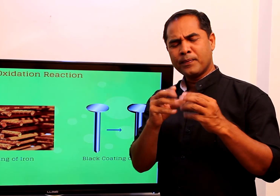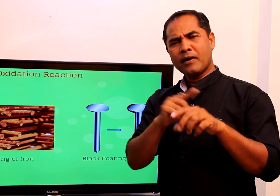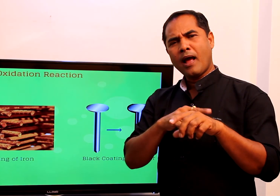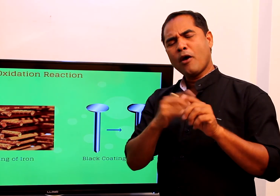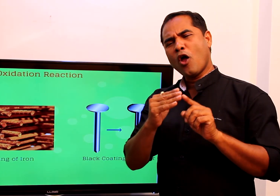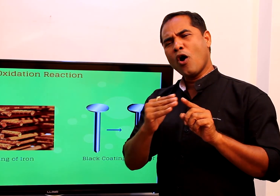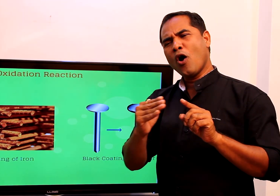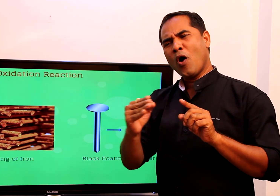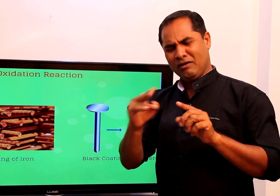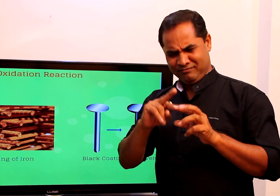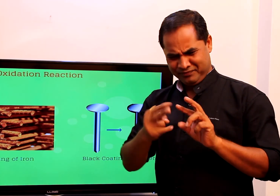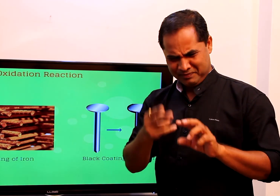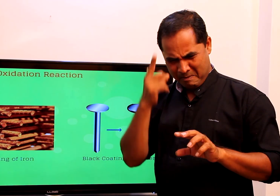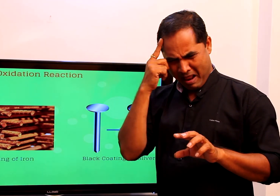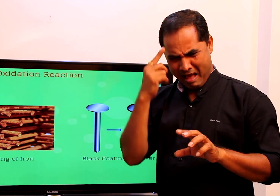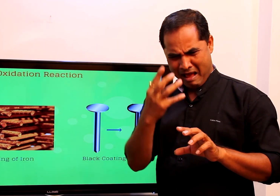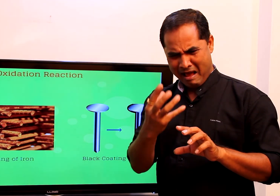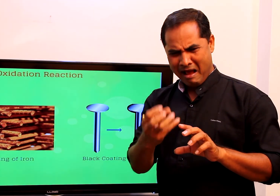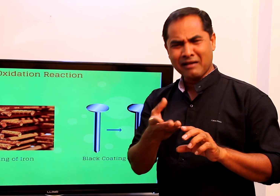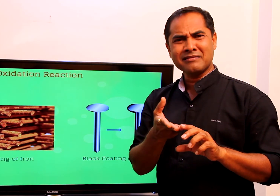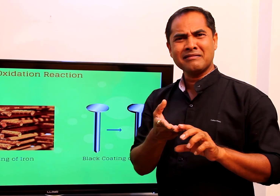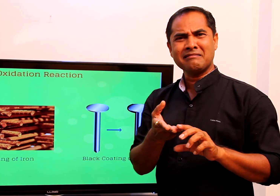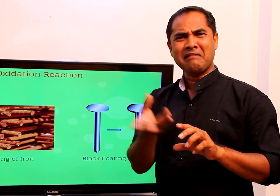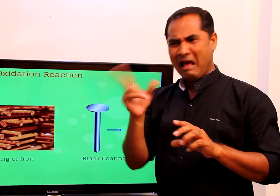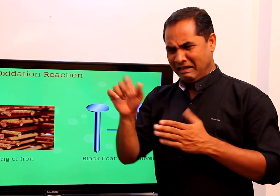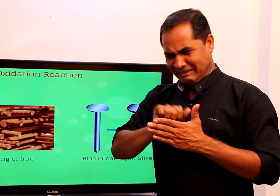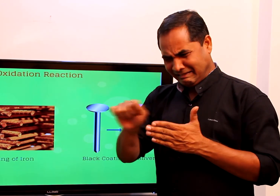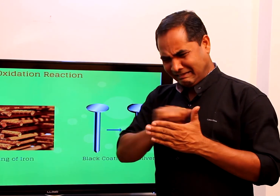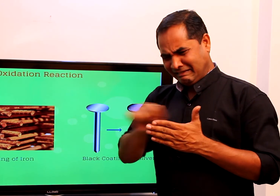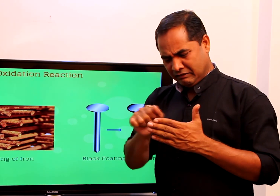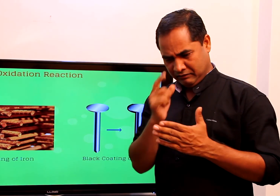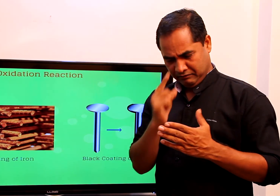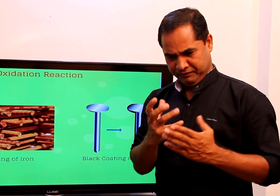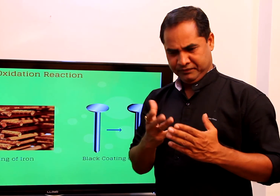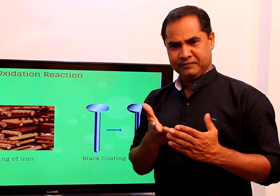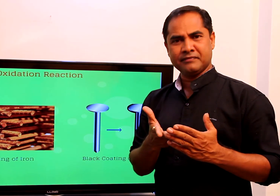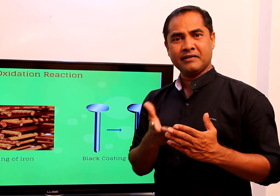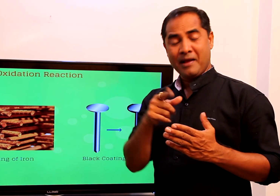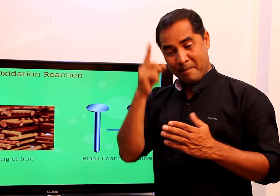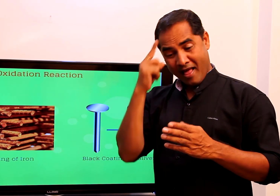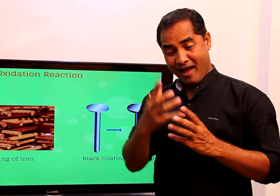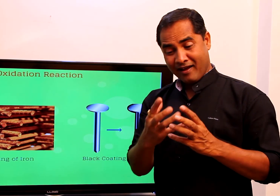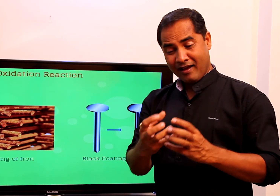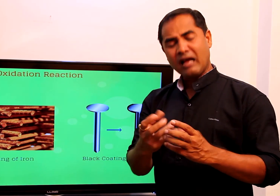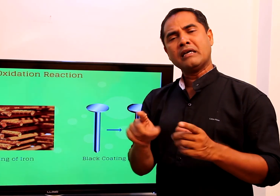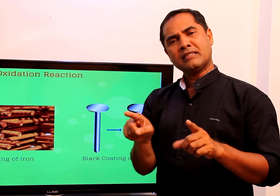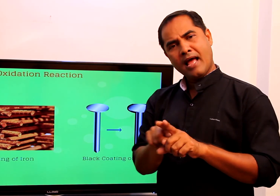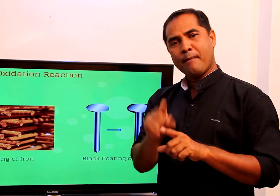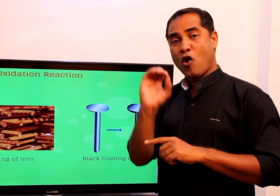if you keep them for a long time they turn black and difficult to clean.